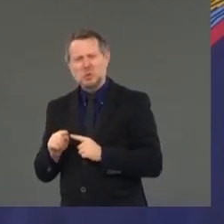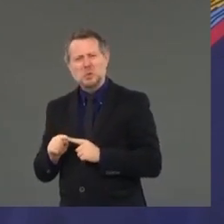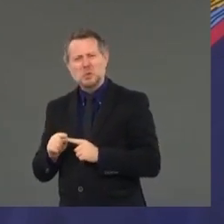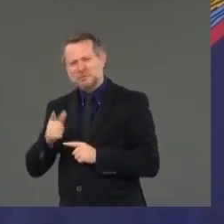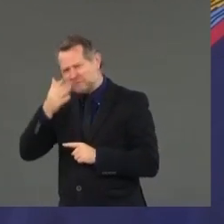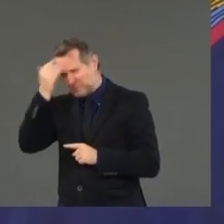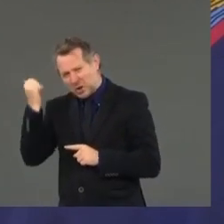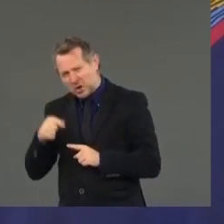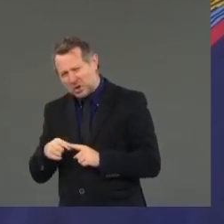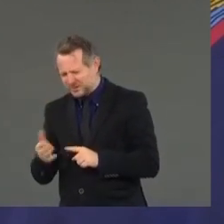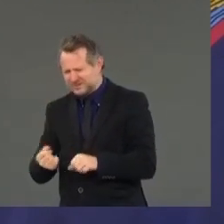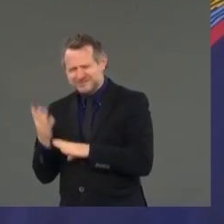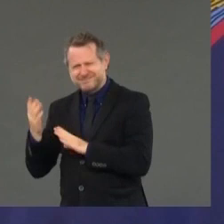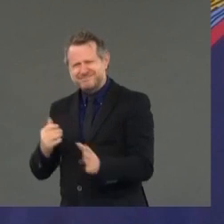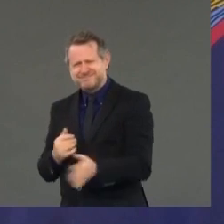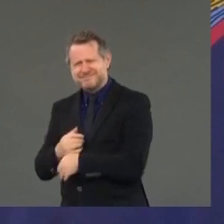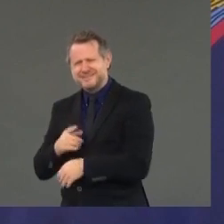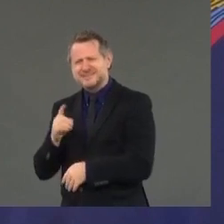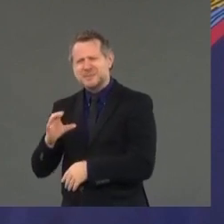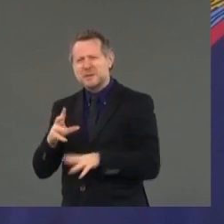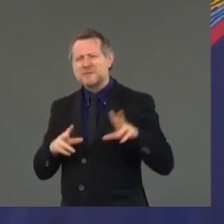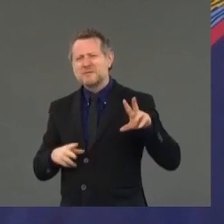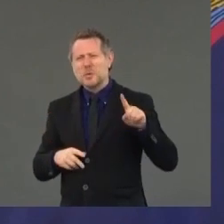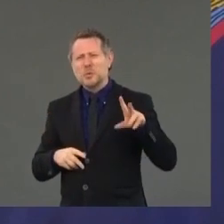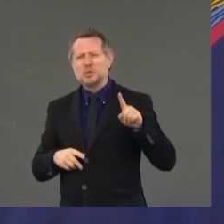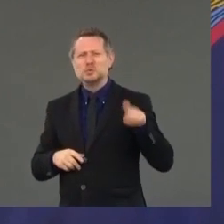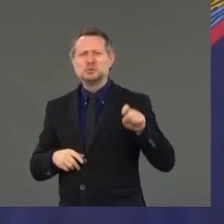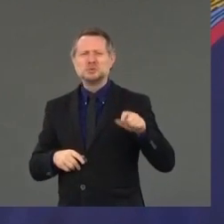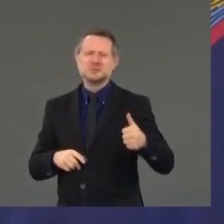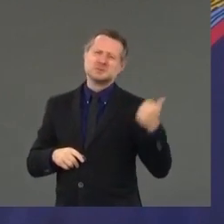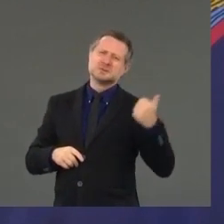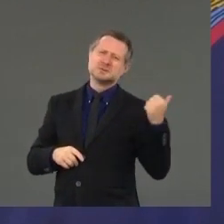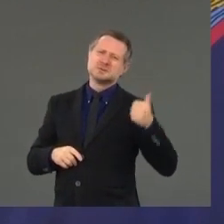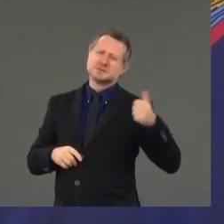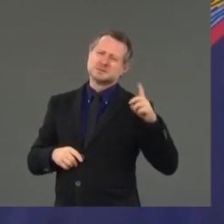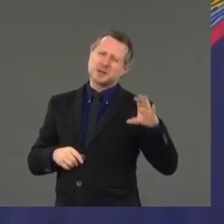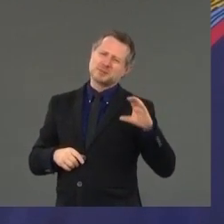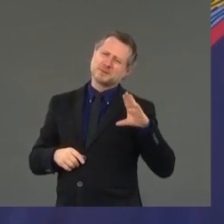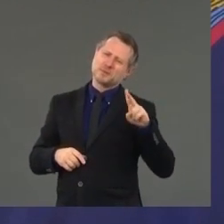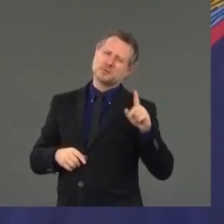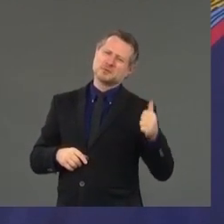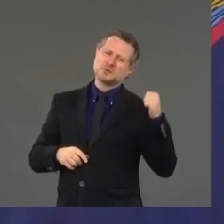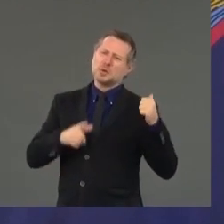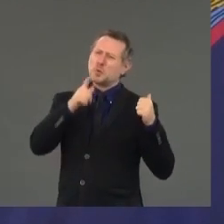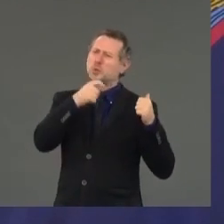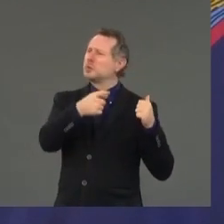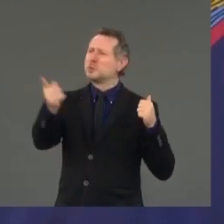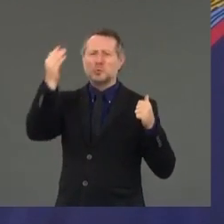FORGET MARCH 24th.